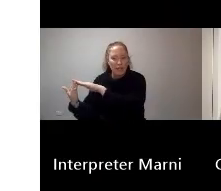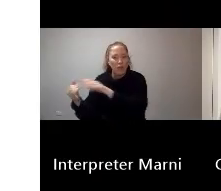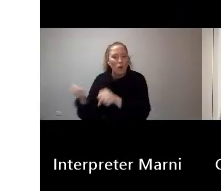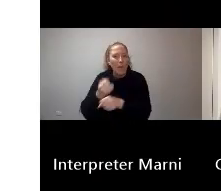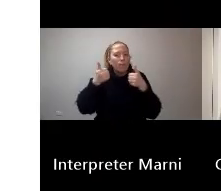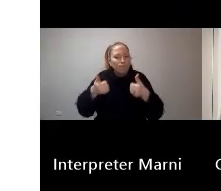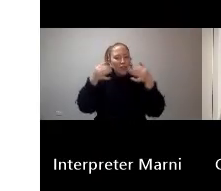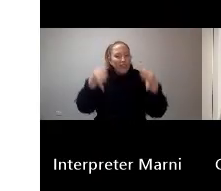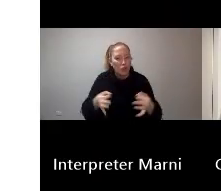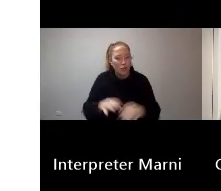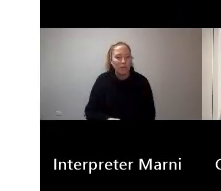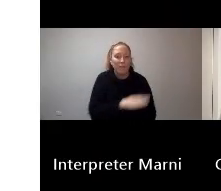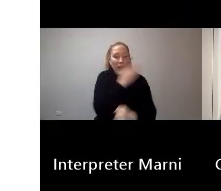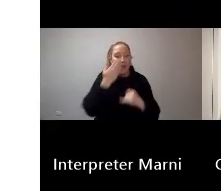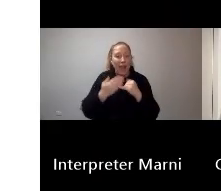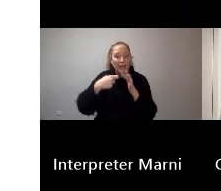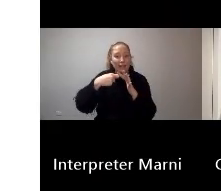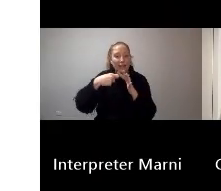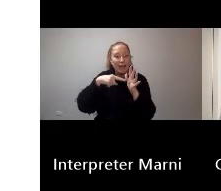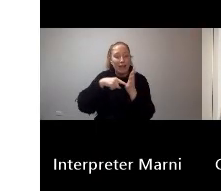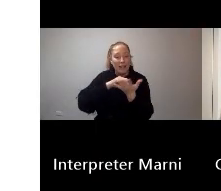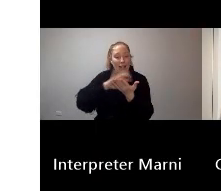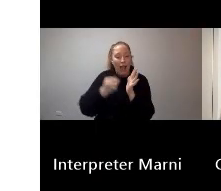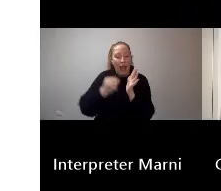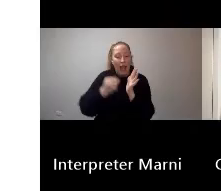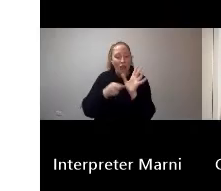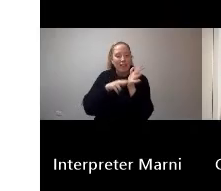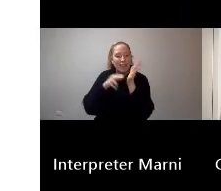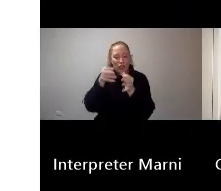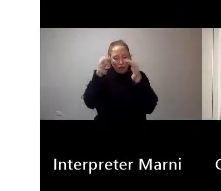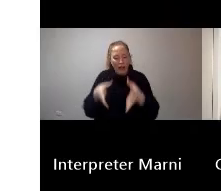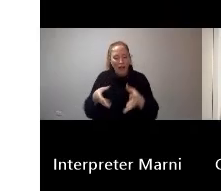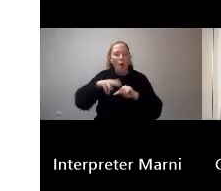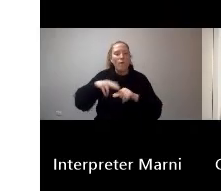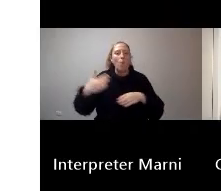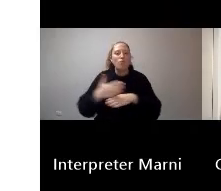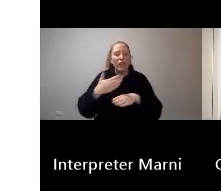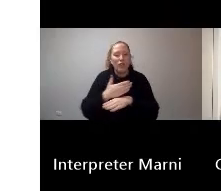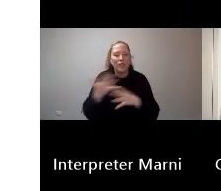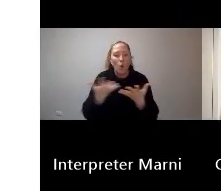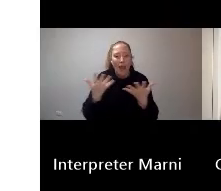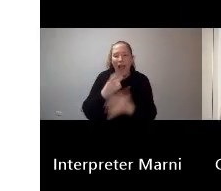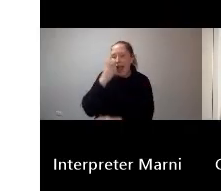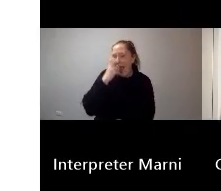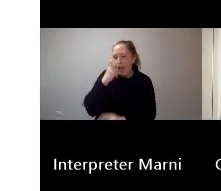And finally, Kathryn McKenzie is the Director of Operations in the New South Wales Ageing and Disability Commission,